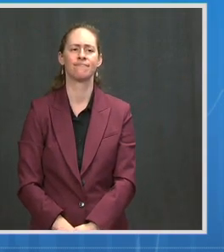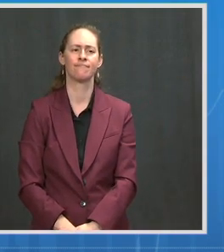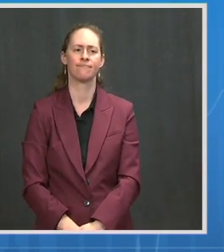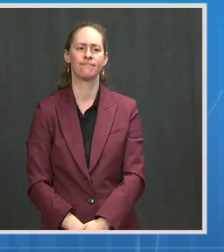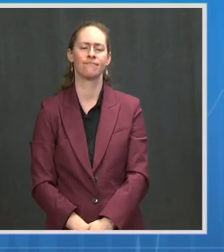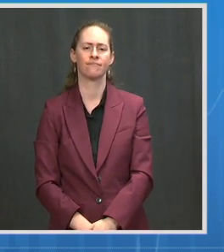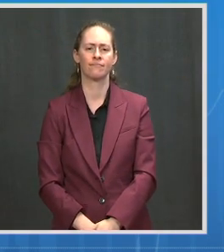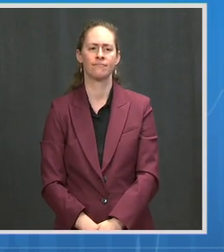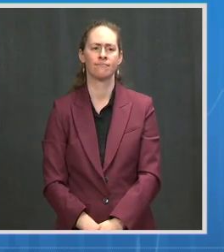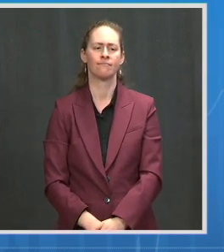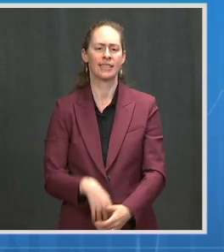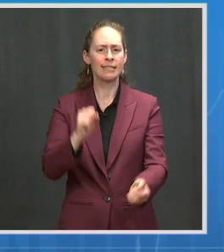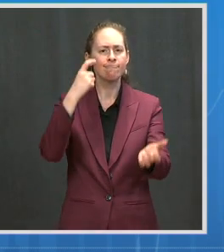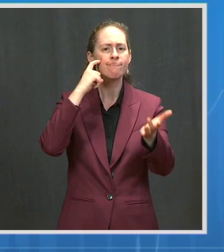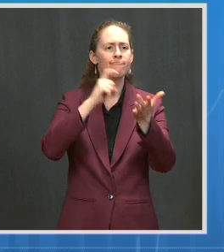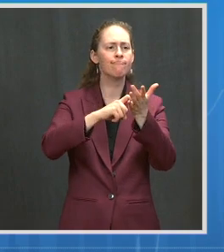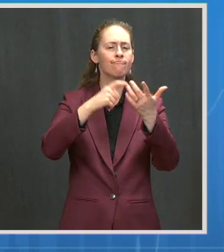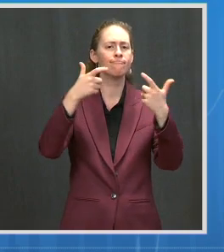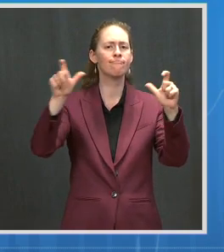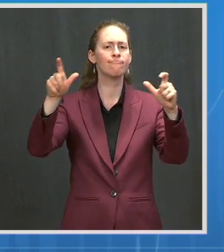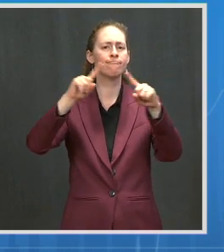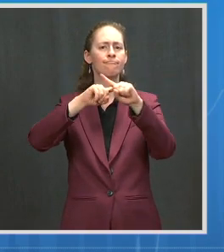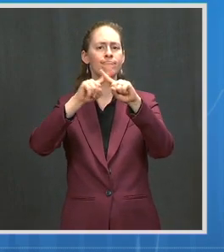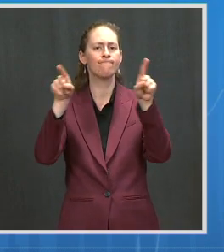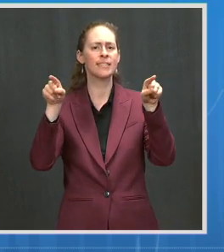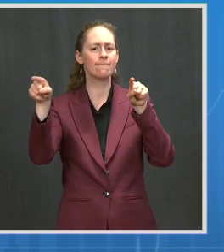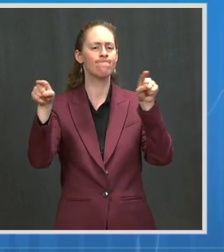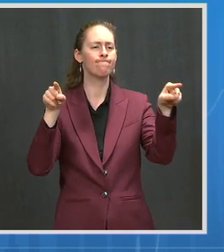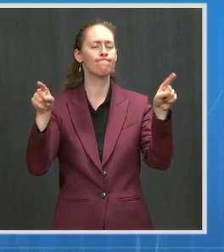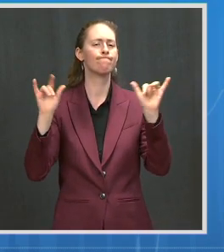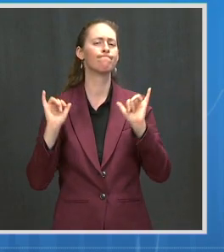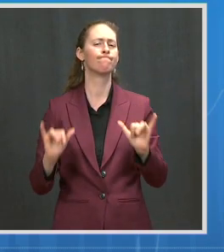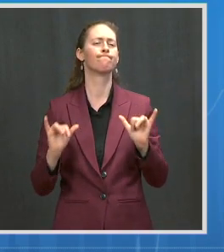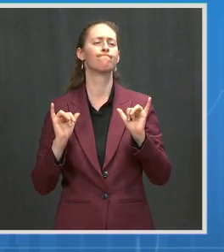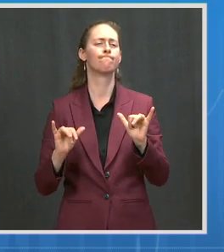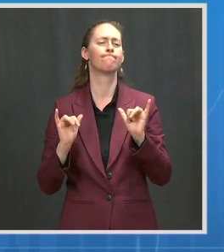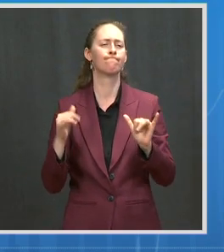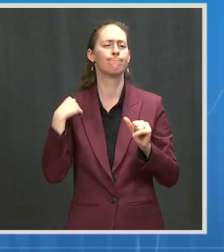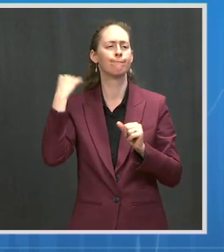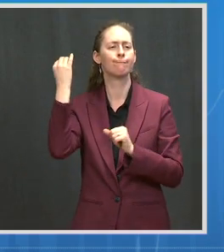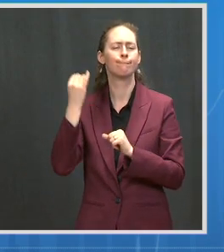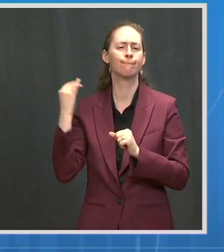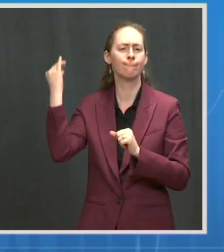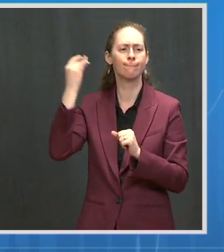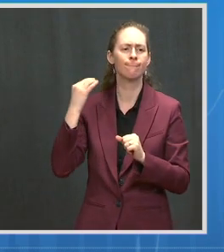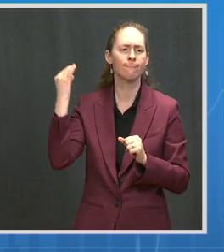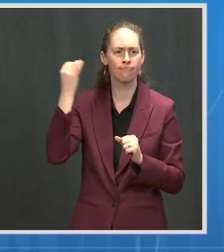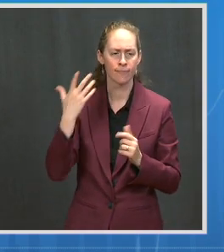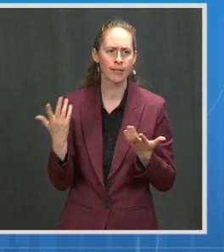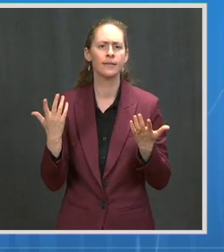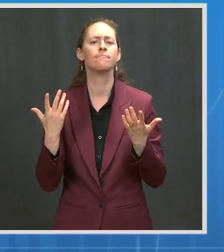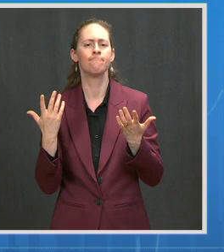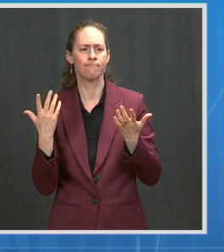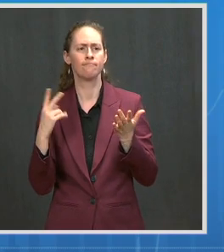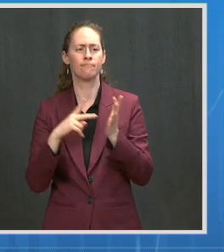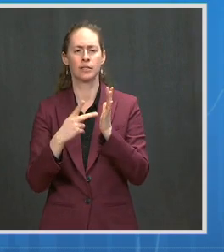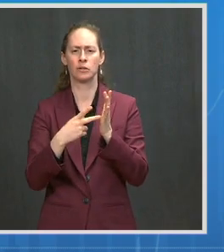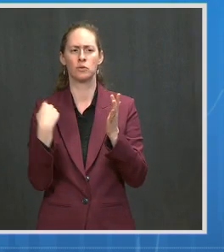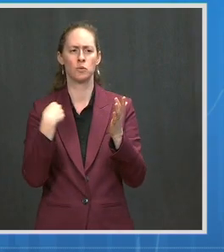in every corner of the United States in our work to narrow these differences and make sure that vaccine coverage is equitable